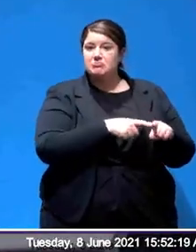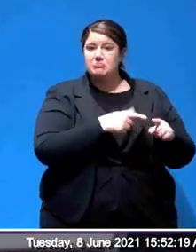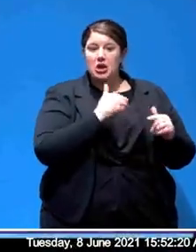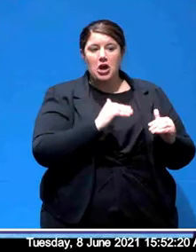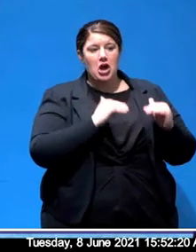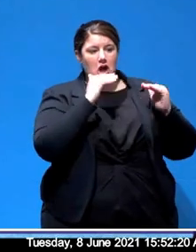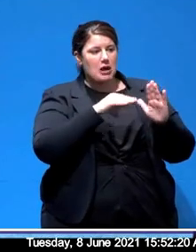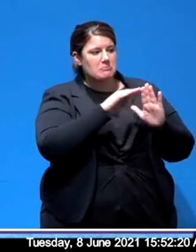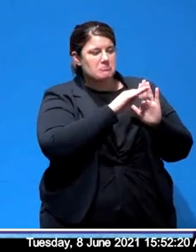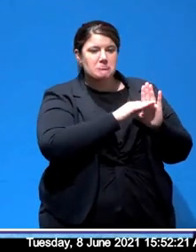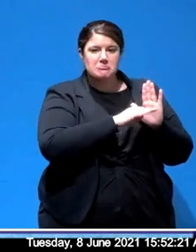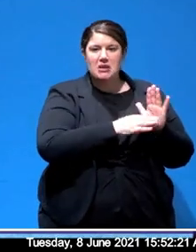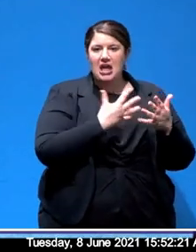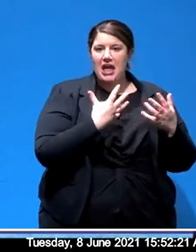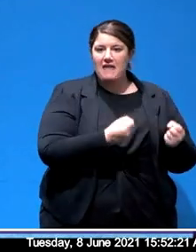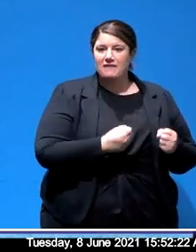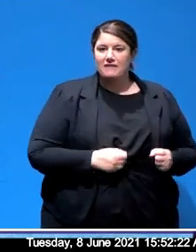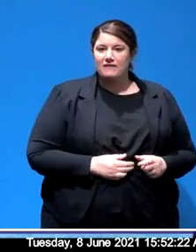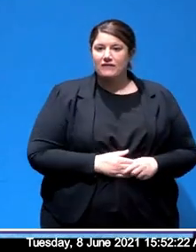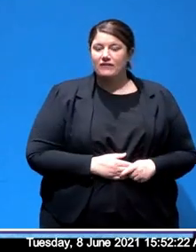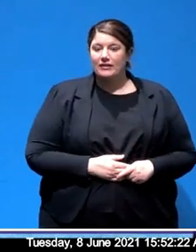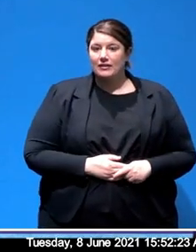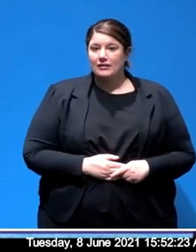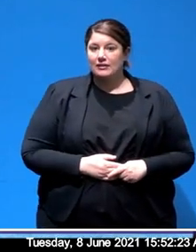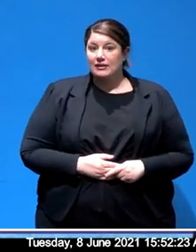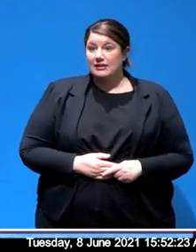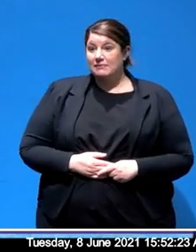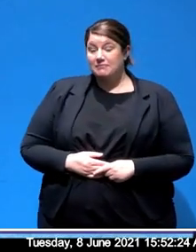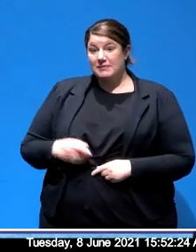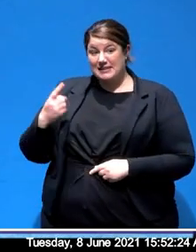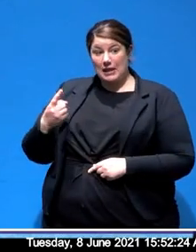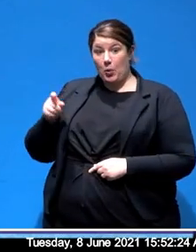Is there an appointed custodian or trustee for Daniel's money?